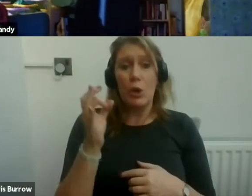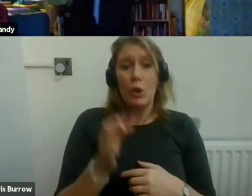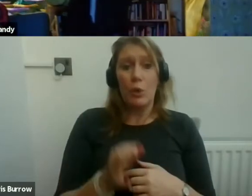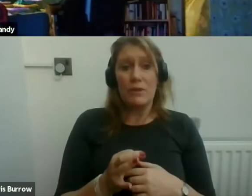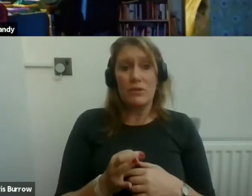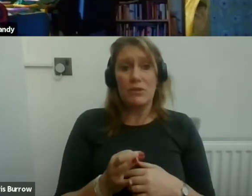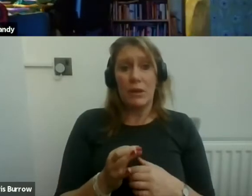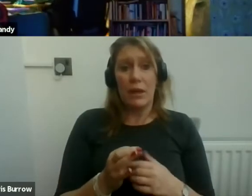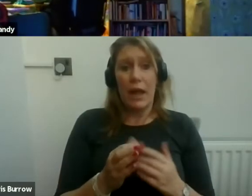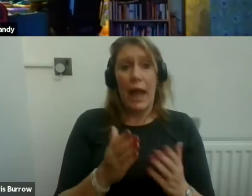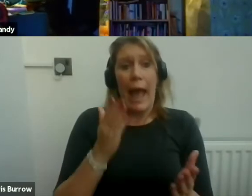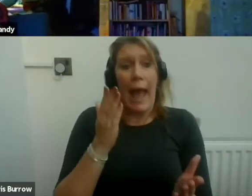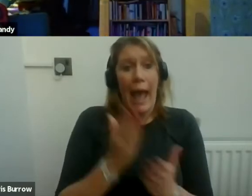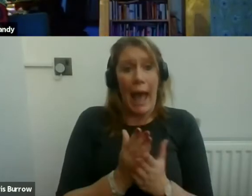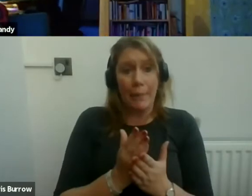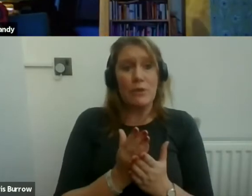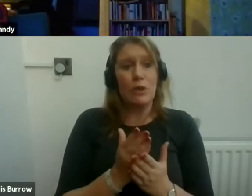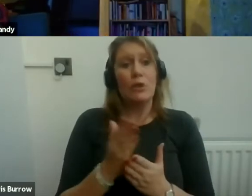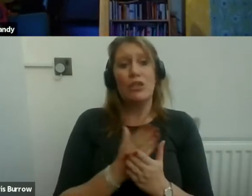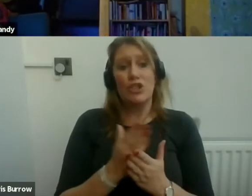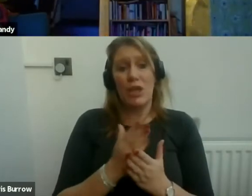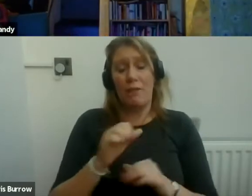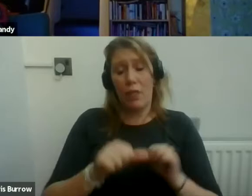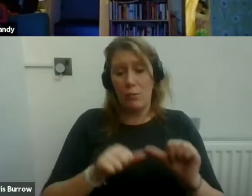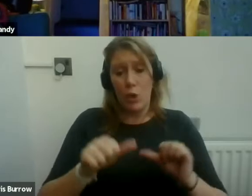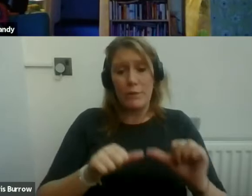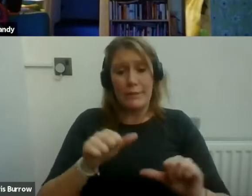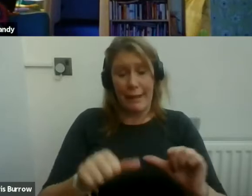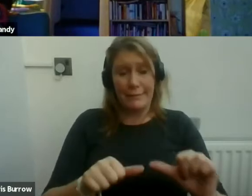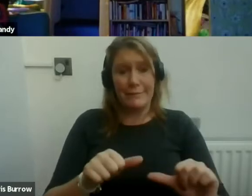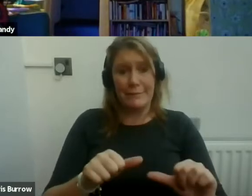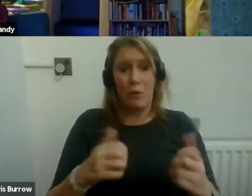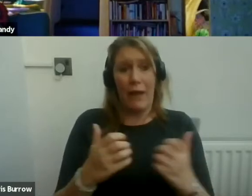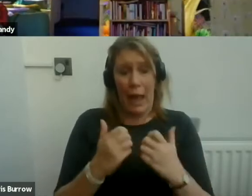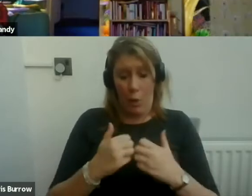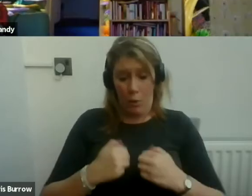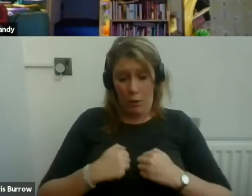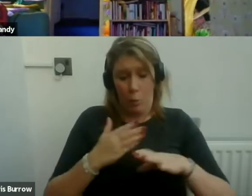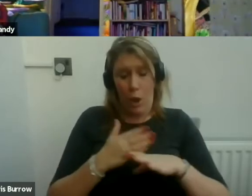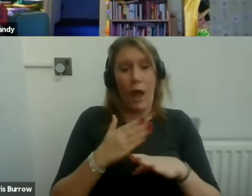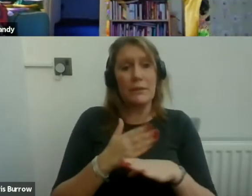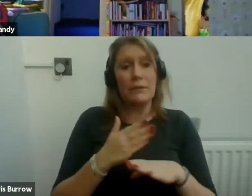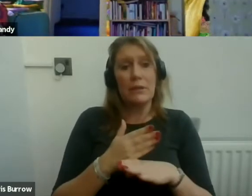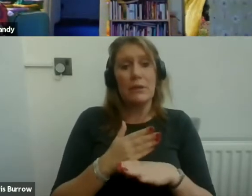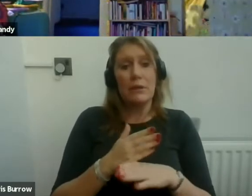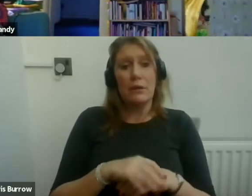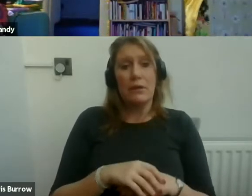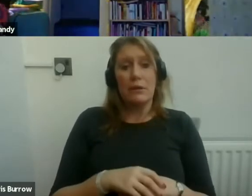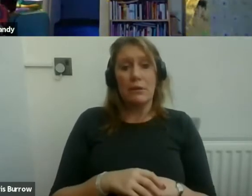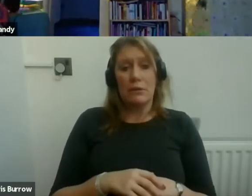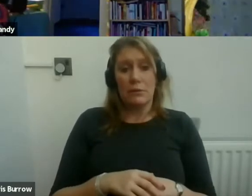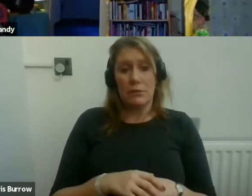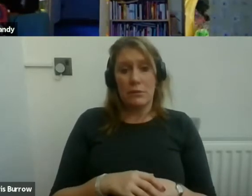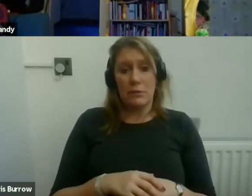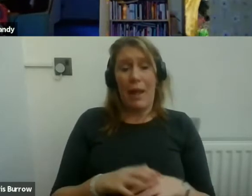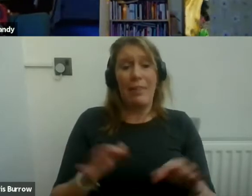sharing the process and in fact there isn't anything terribly mysterious about